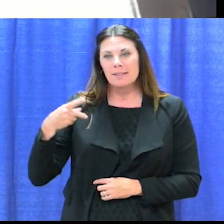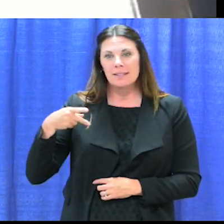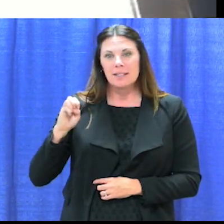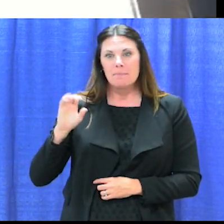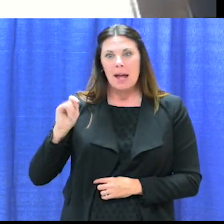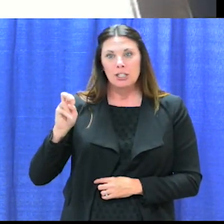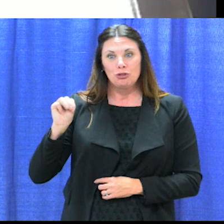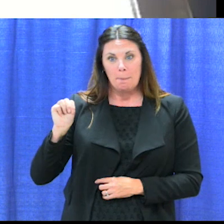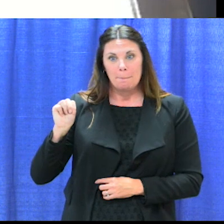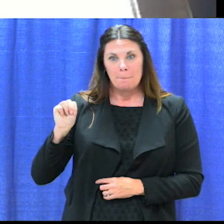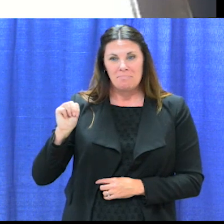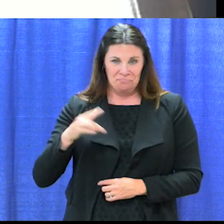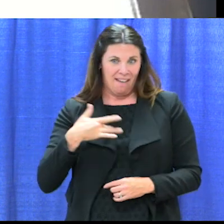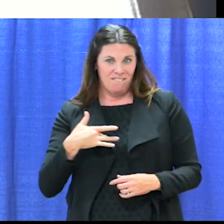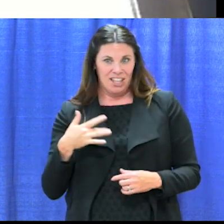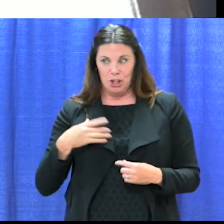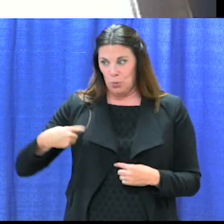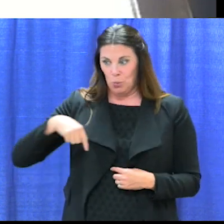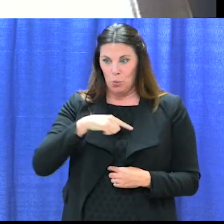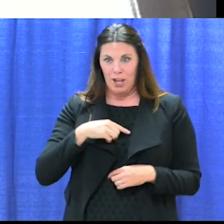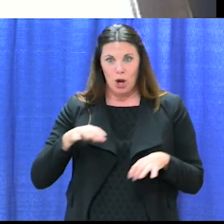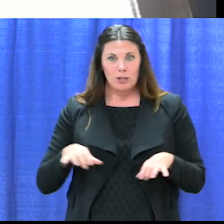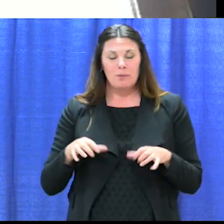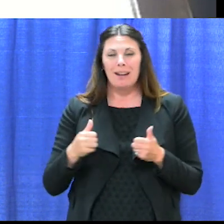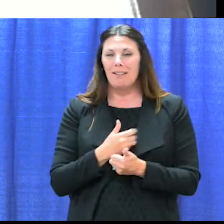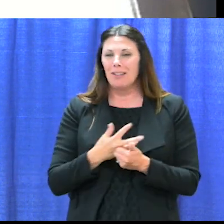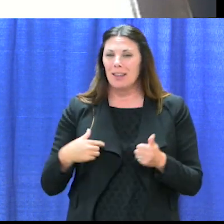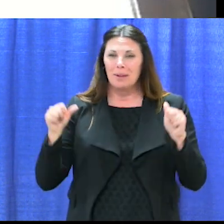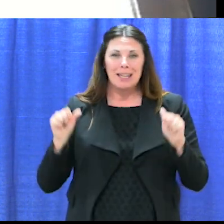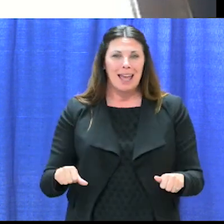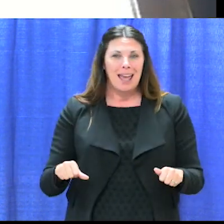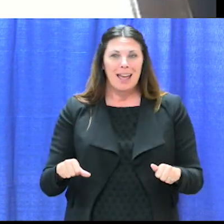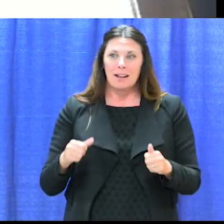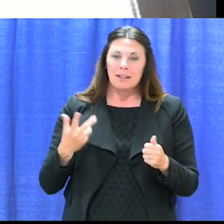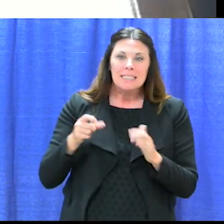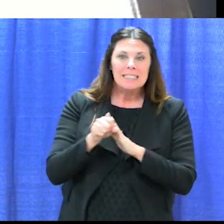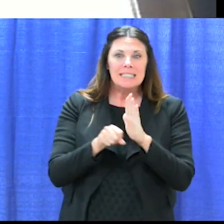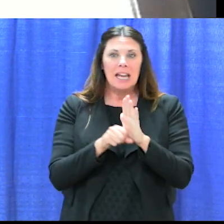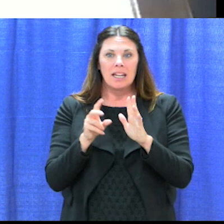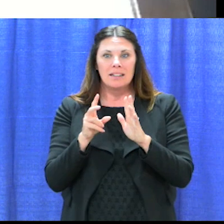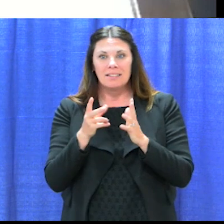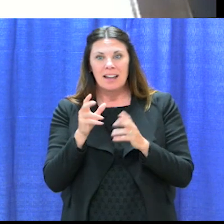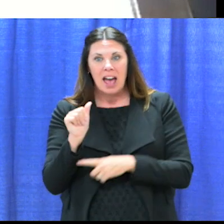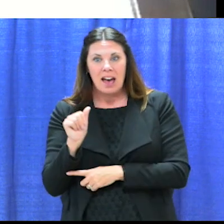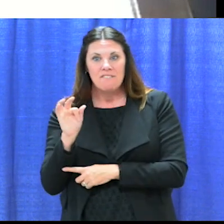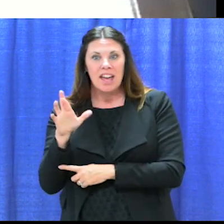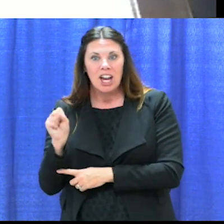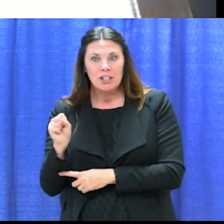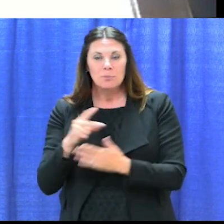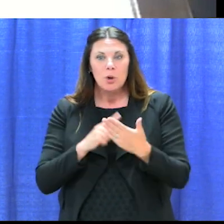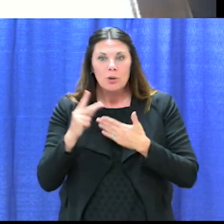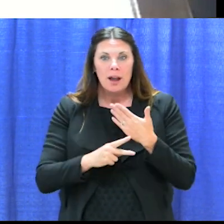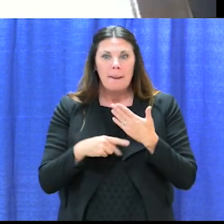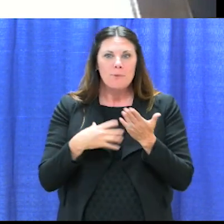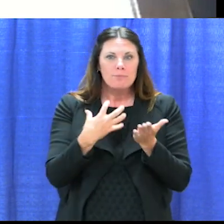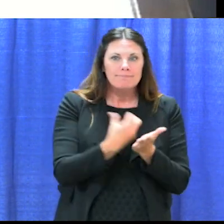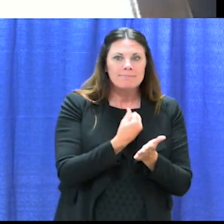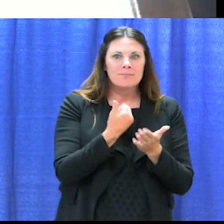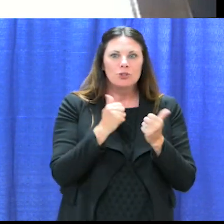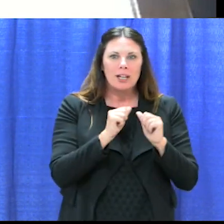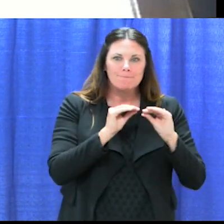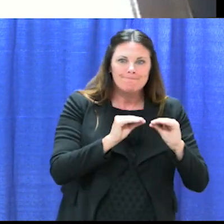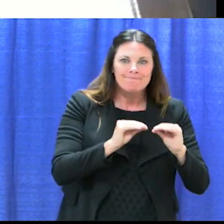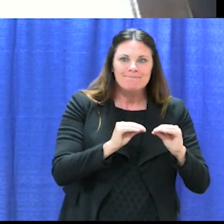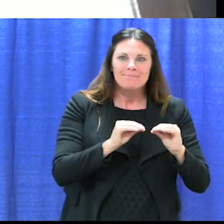we can through our state government affairs program to educate state local elected officials.